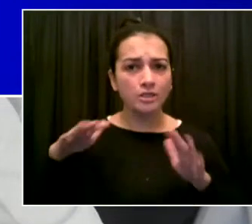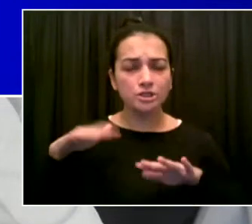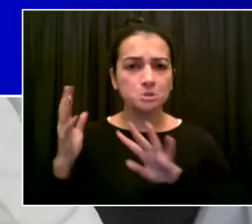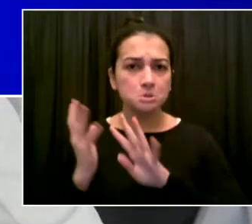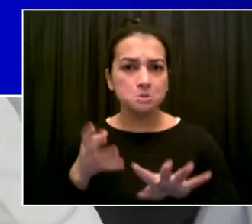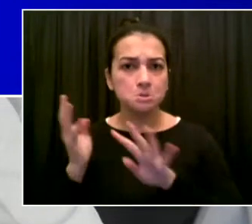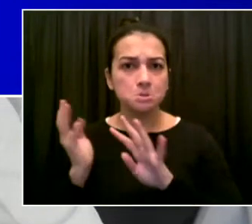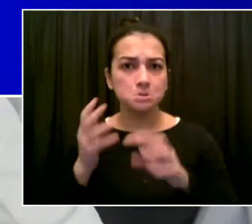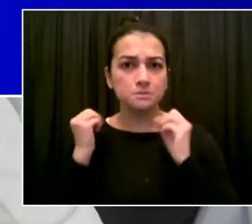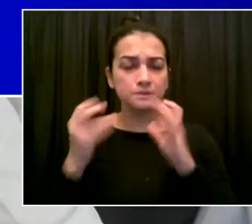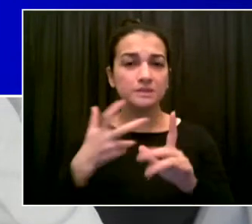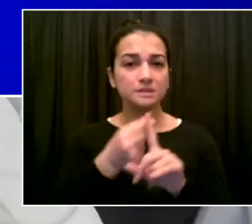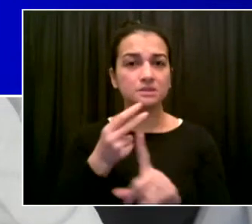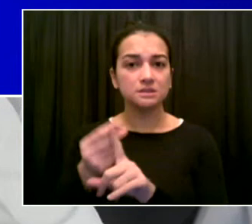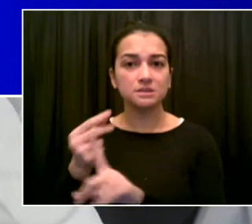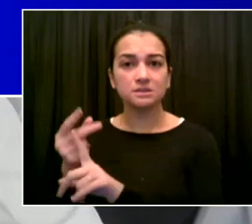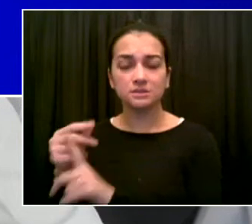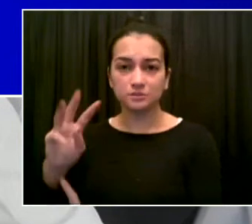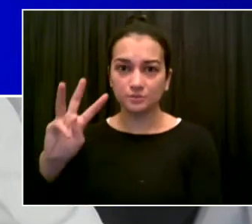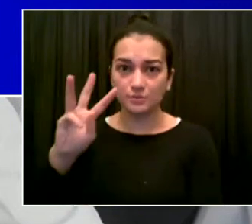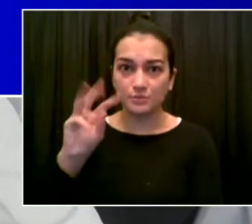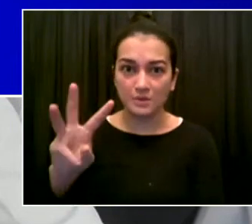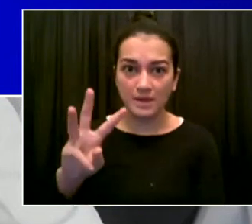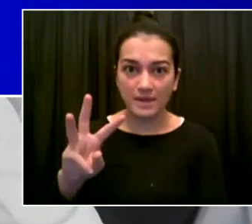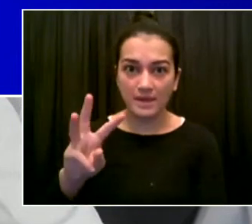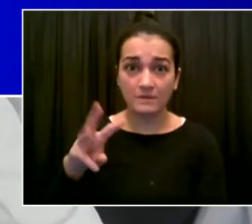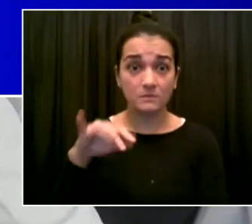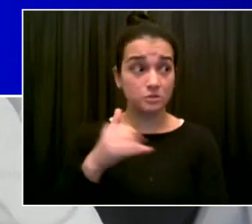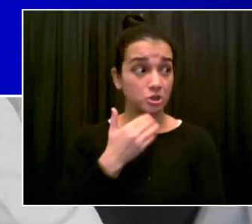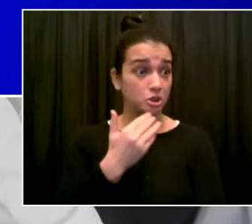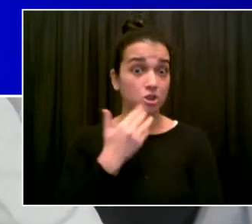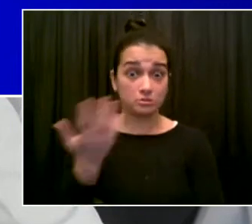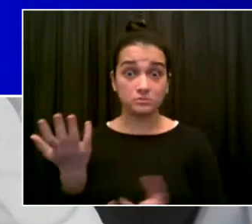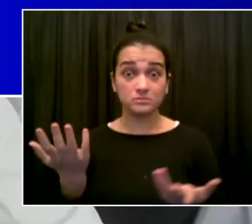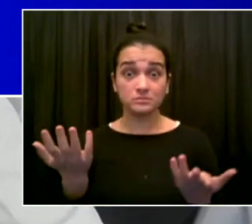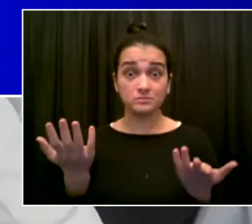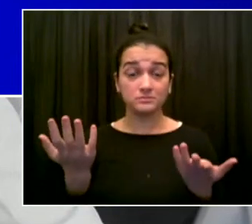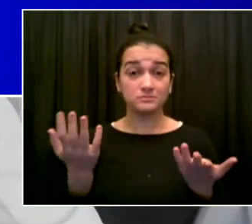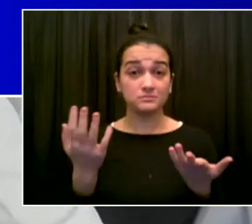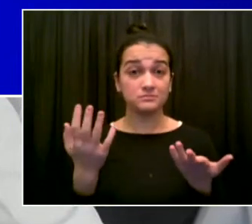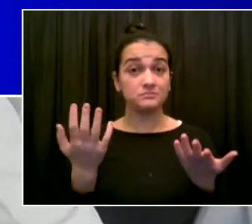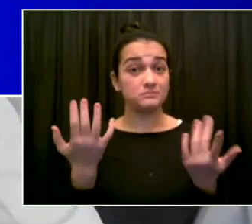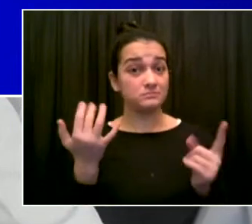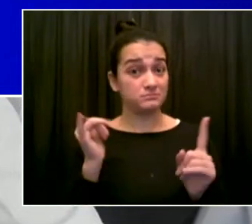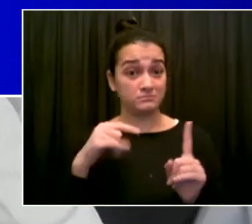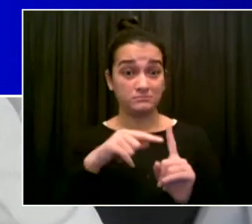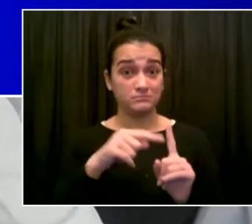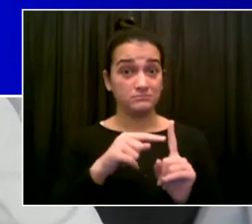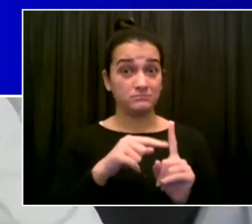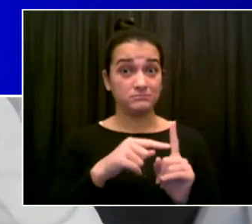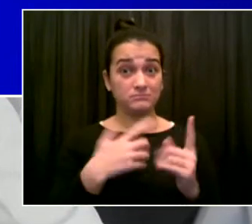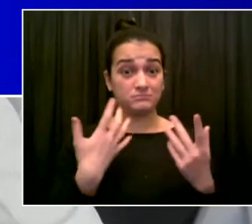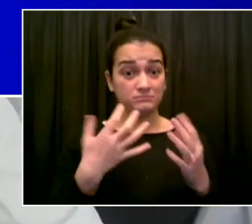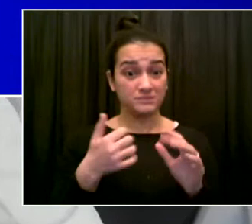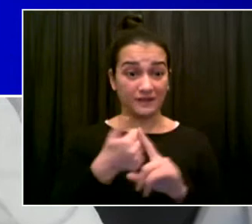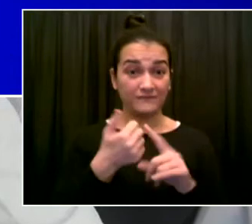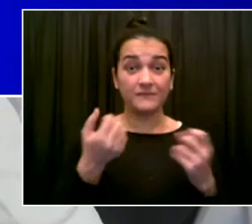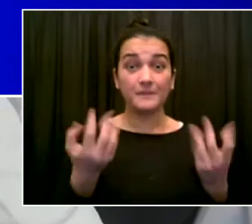IN THE LAST COUPLE WEEKS. PARENTS ARE SHOWING UP AND KIDS ARE SHOWING